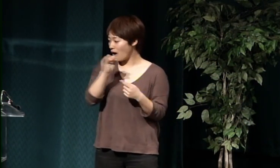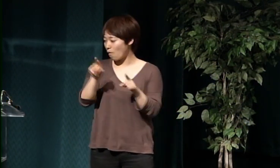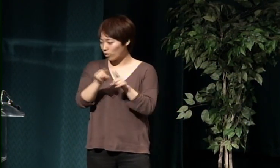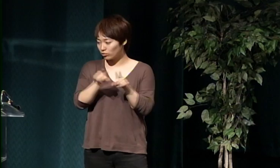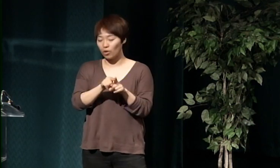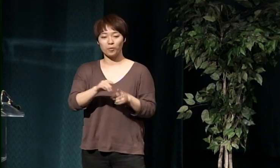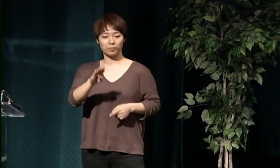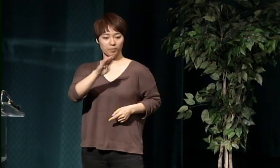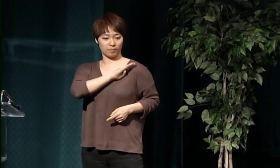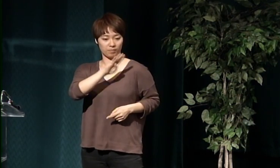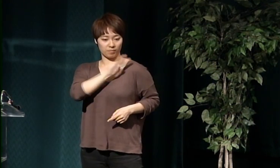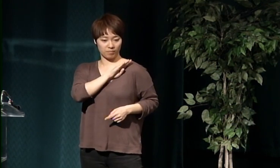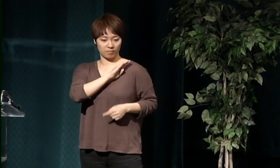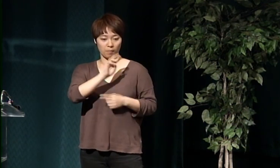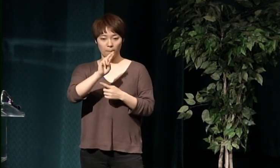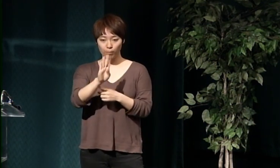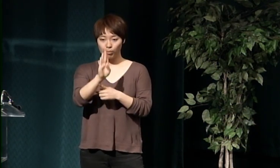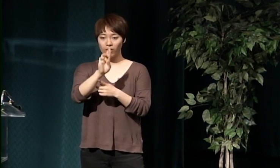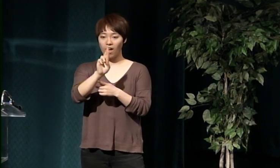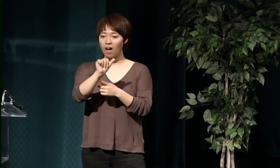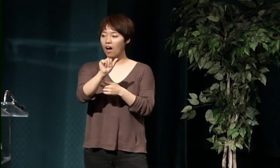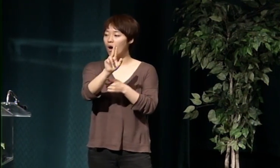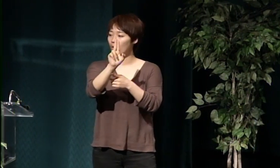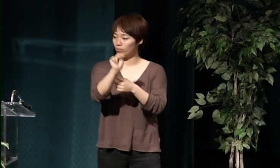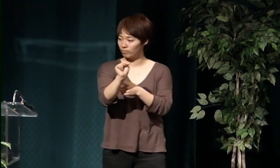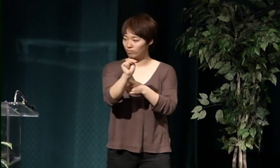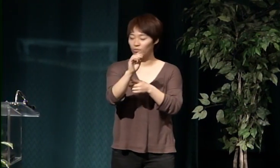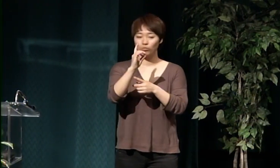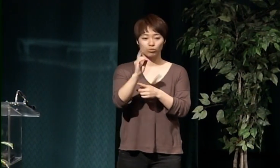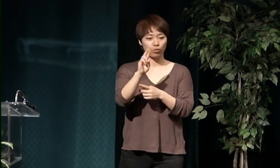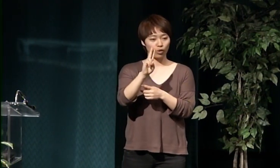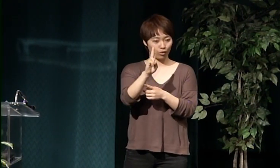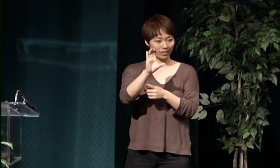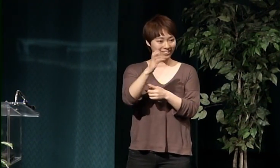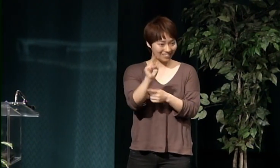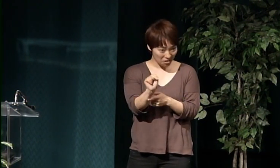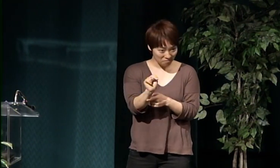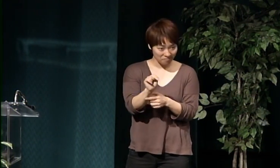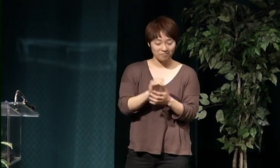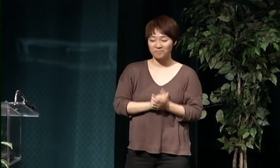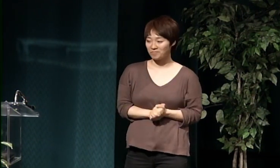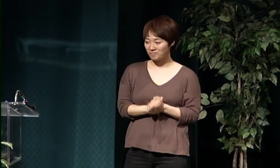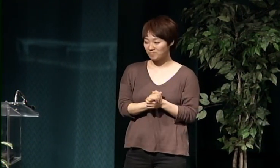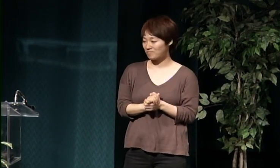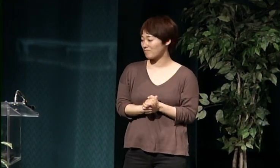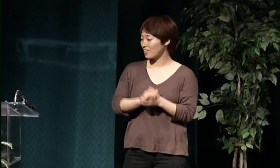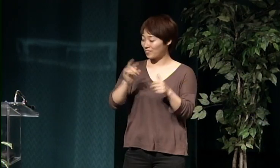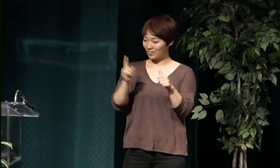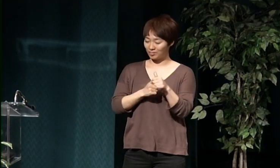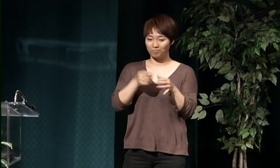And our second presenter is Bruno Druchen.